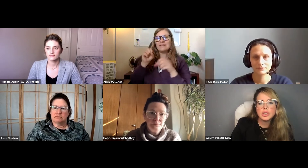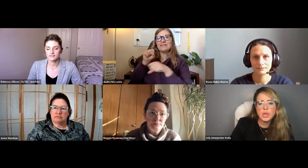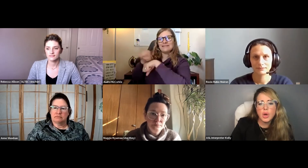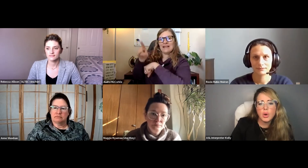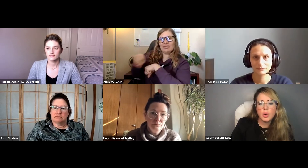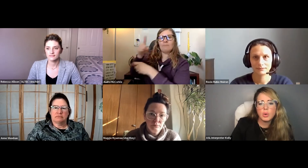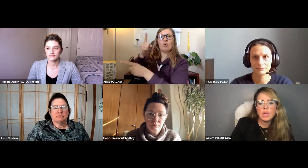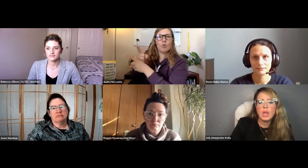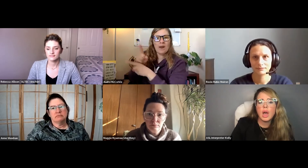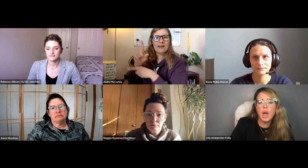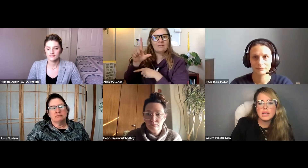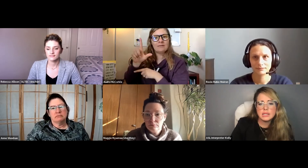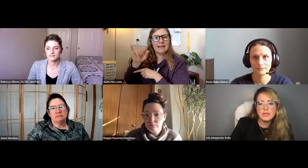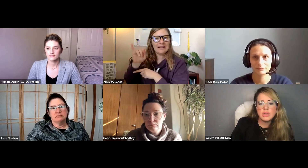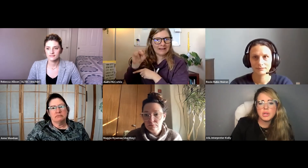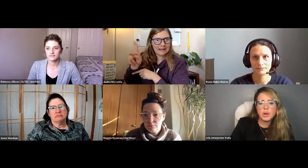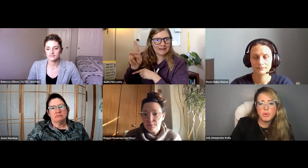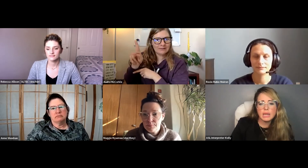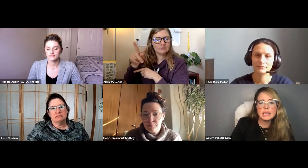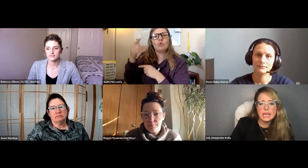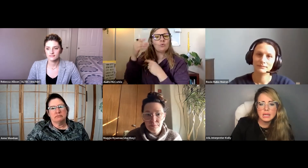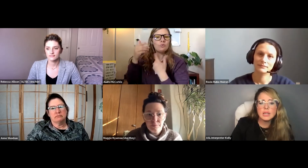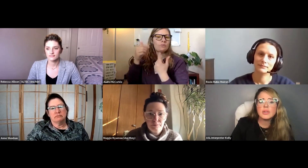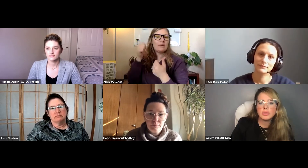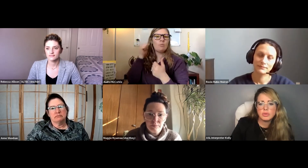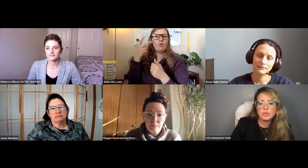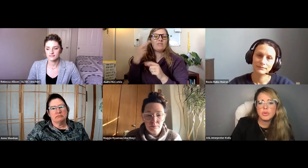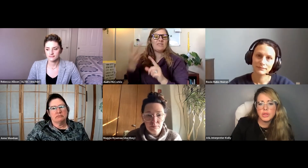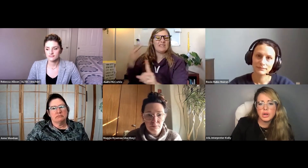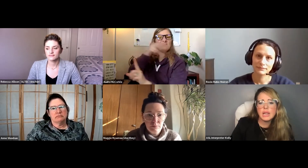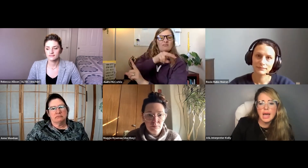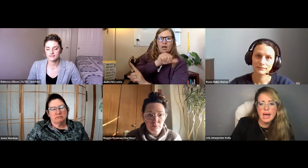so I send them the correct link for their class